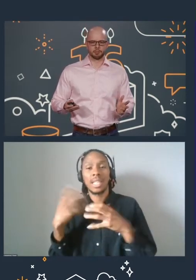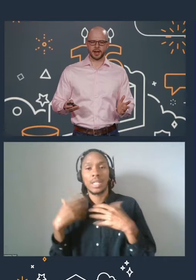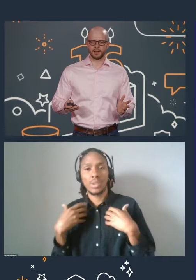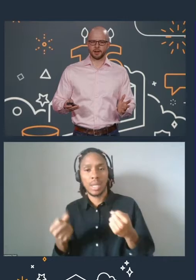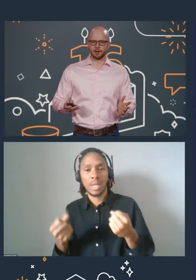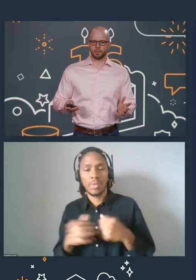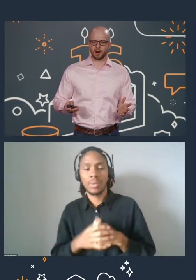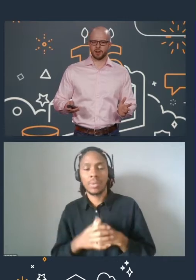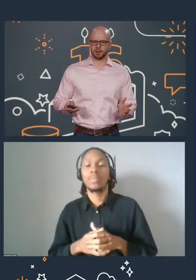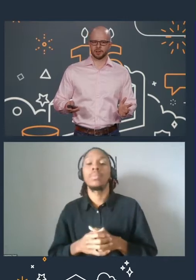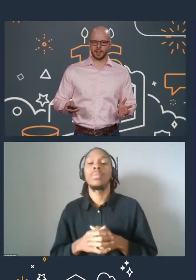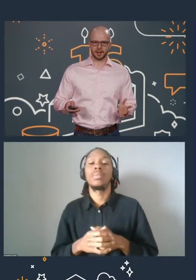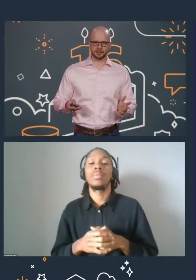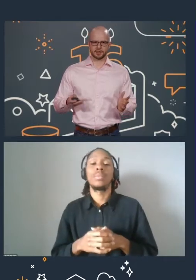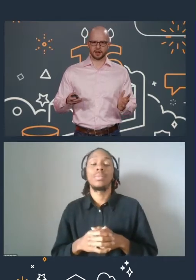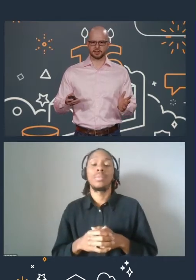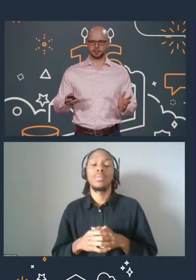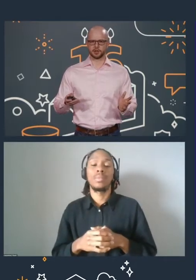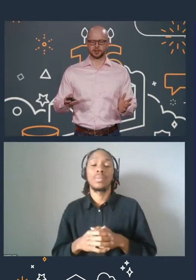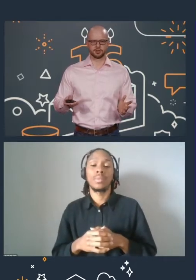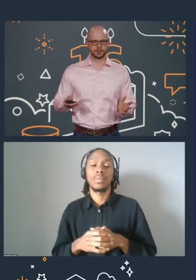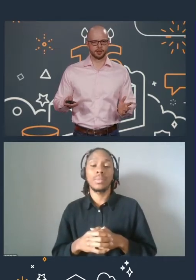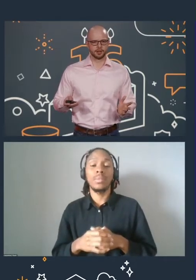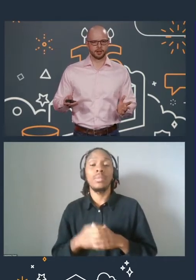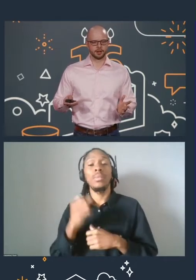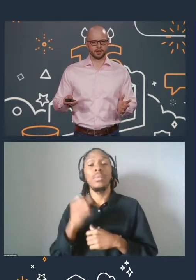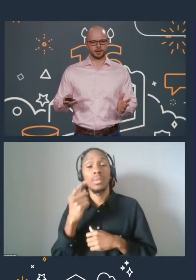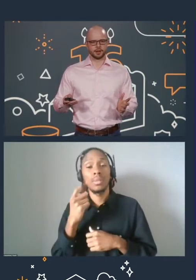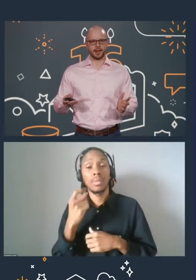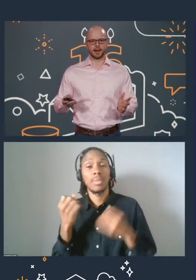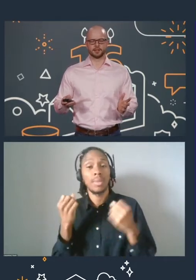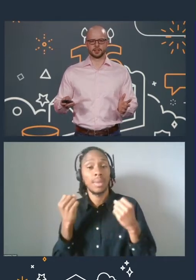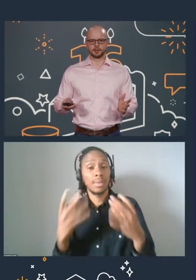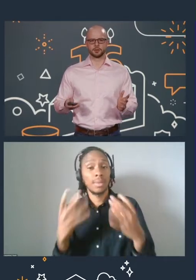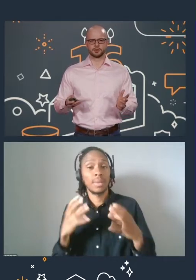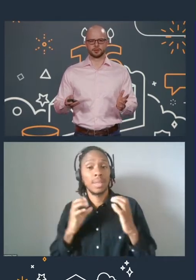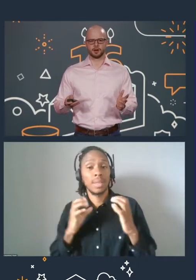but while a lot of customers have used